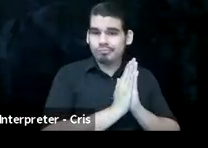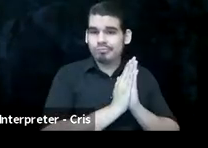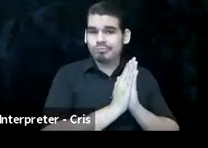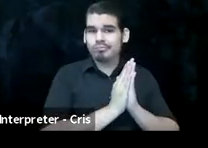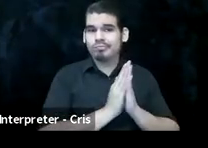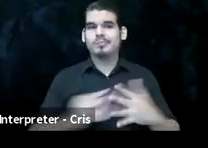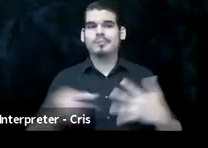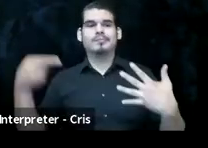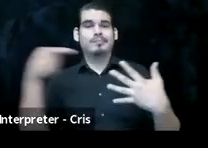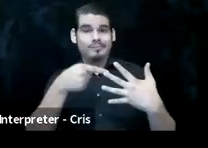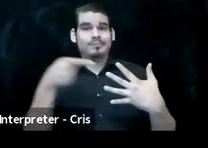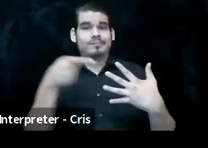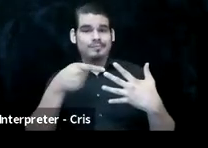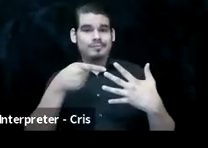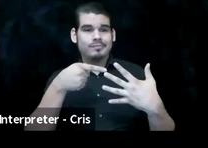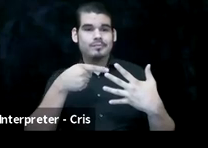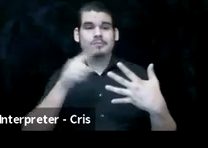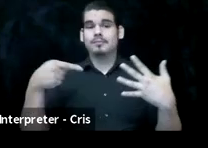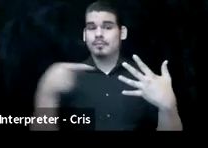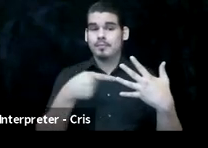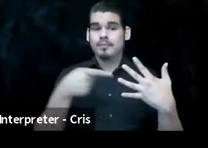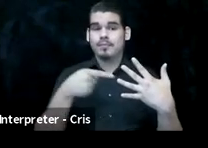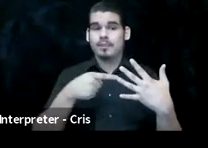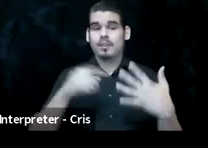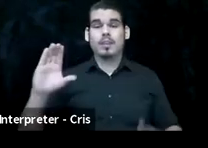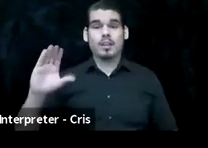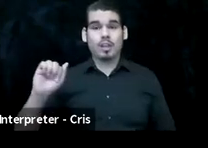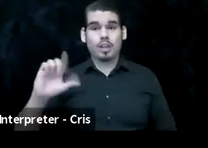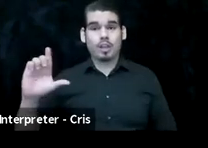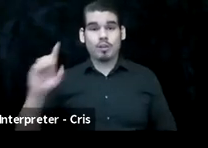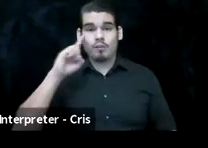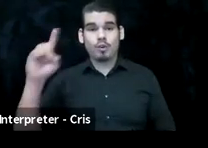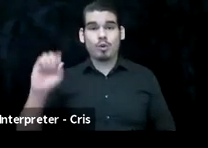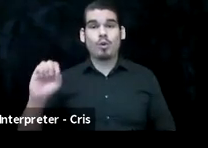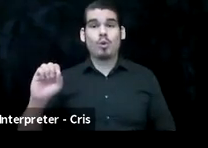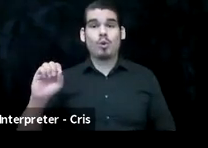Gerardo Chavez, RAD IX: All pre orders of the day reminder group that they need to stay on topic you realize that.